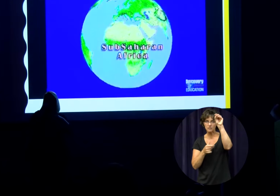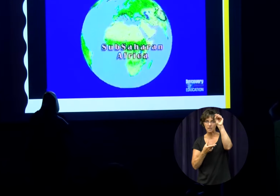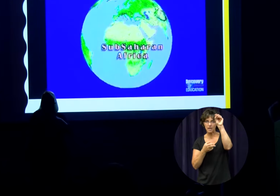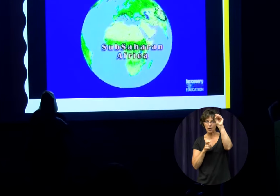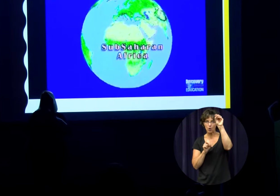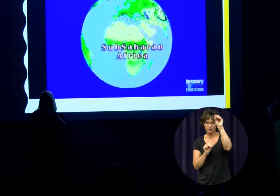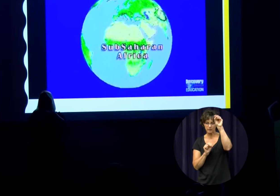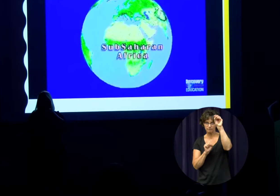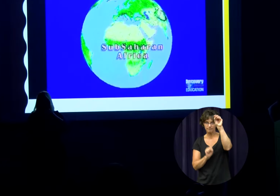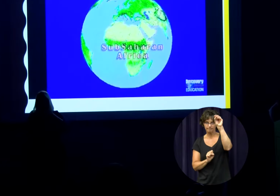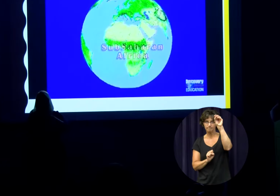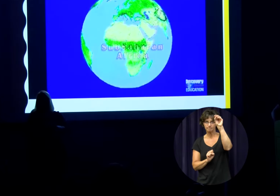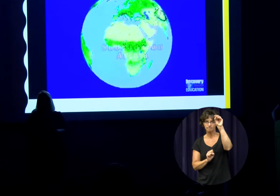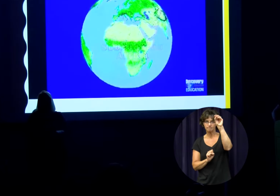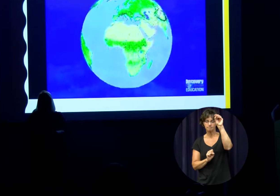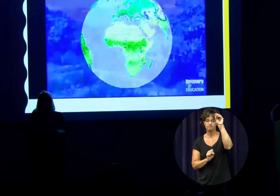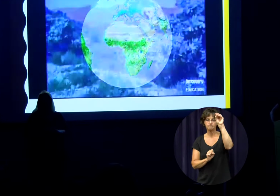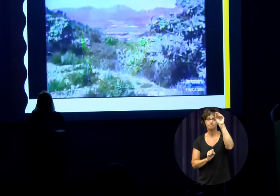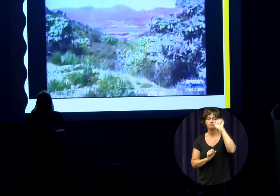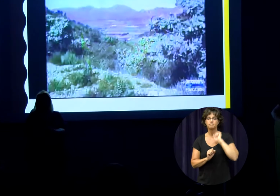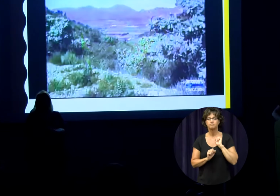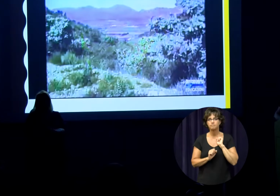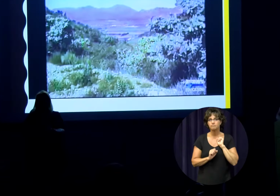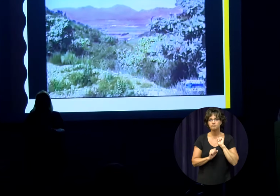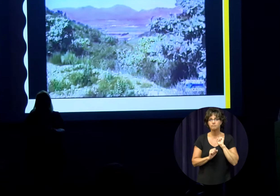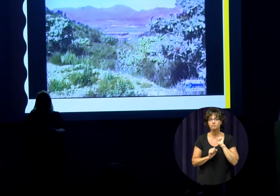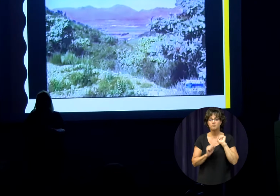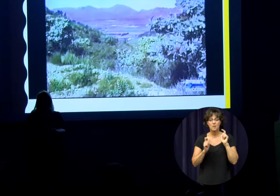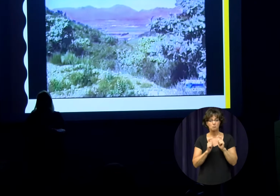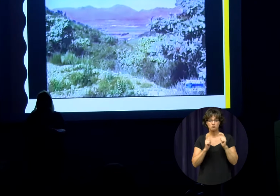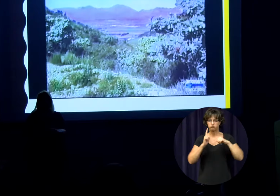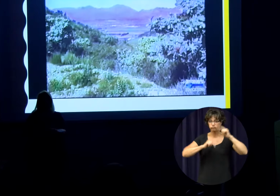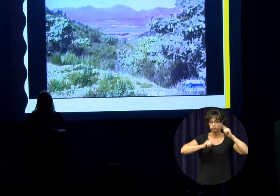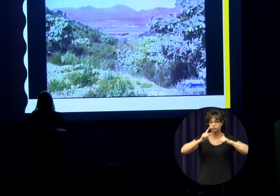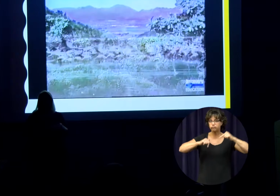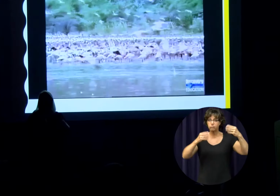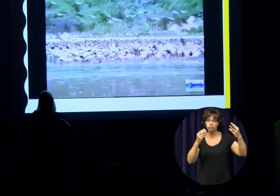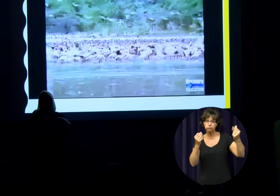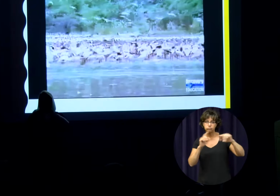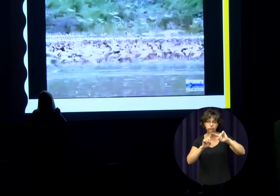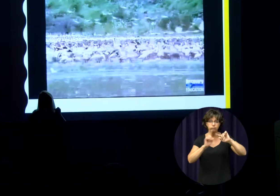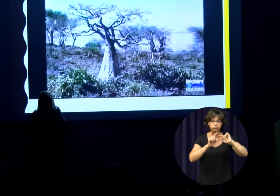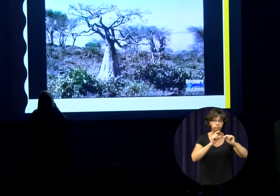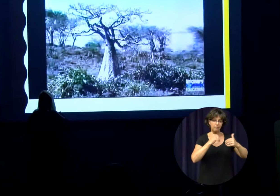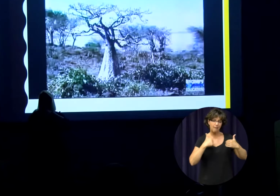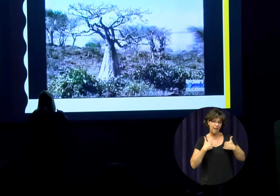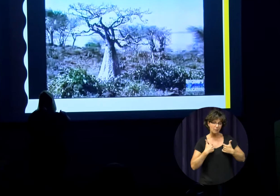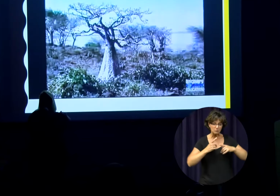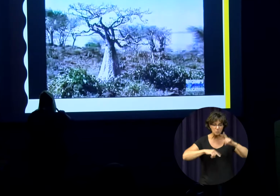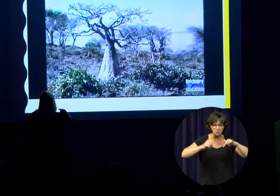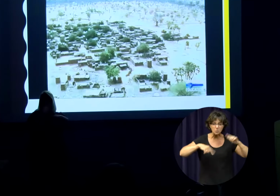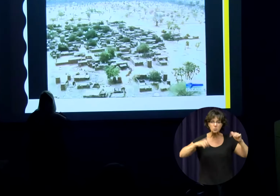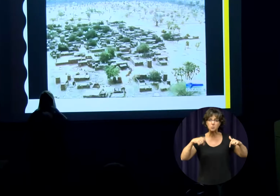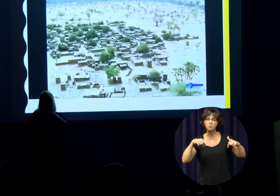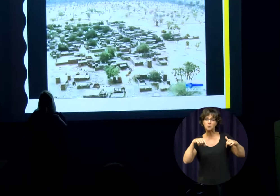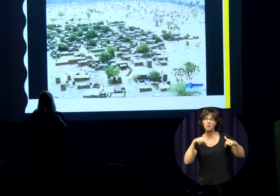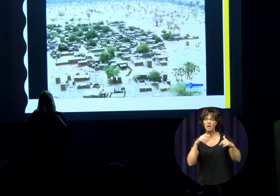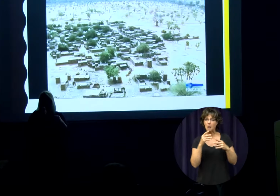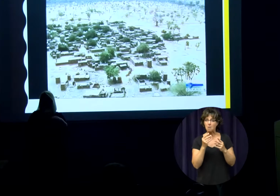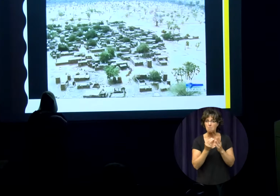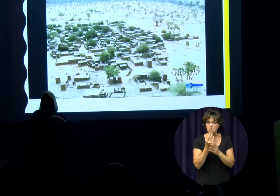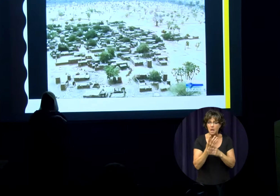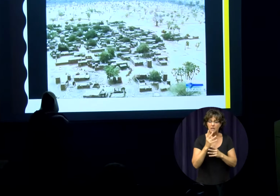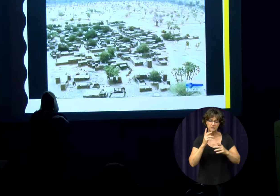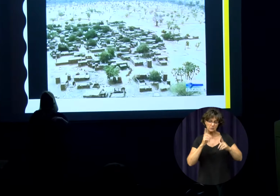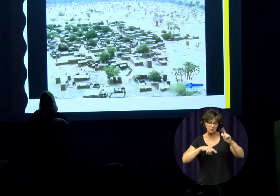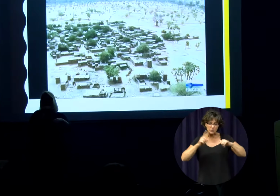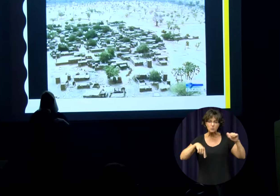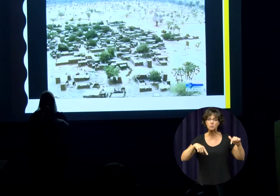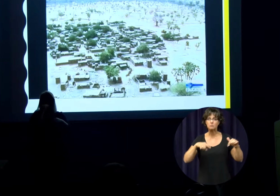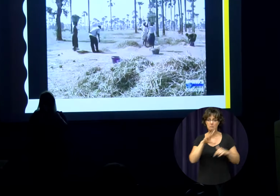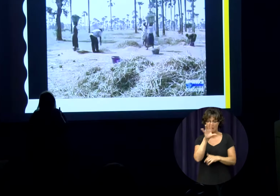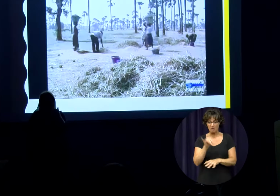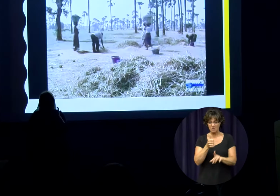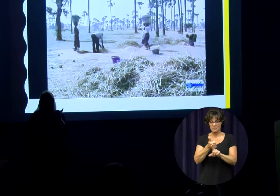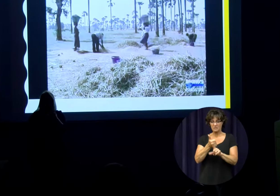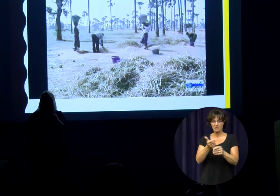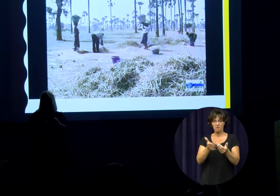Parks and nature reserves in these different landscapes protect the largest remaining